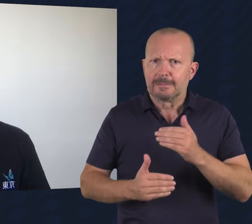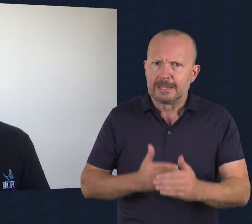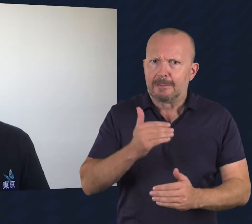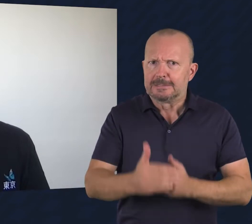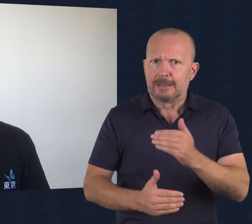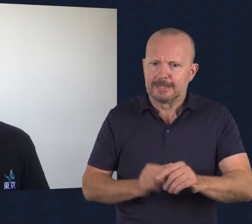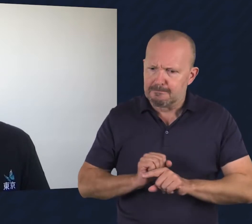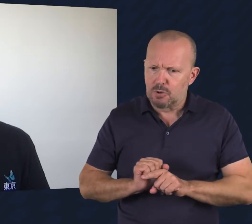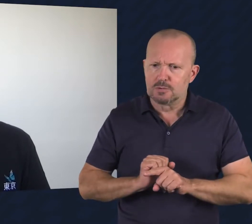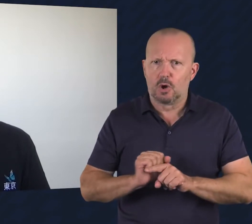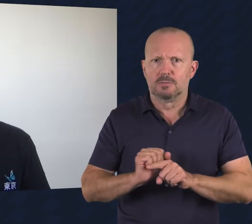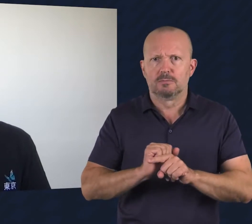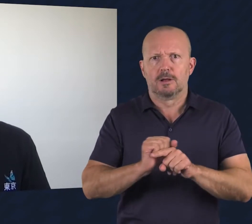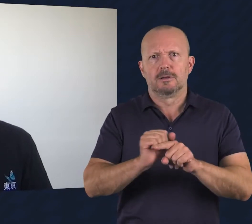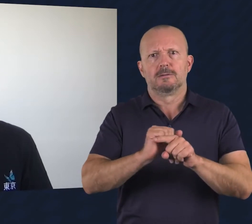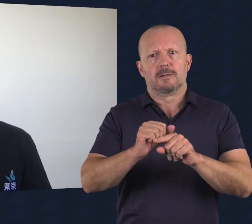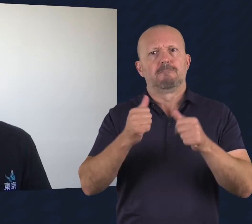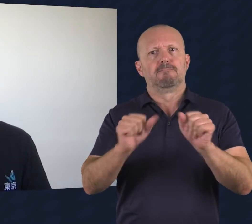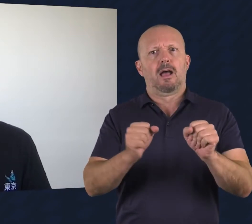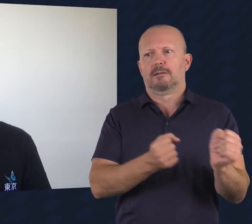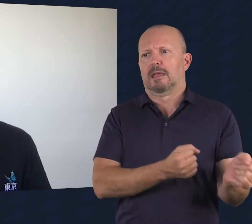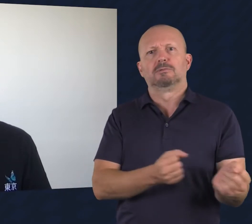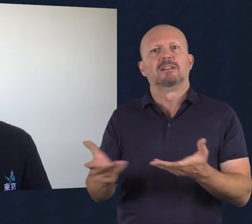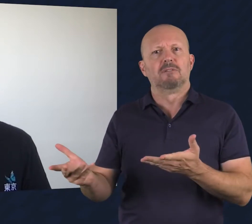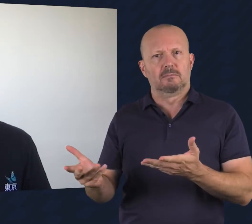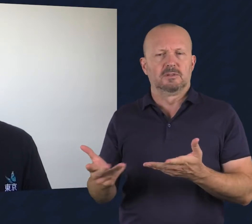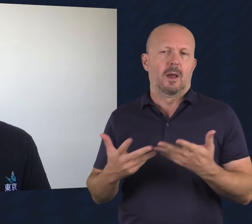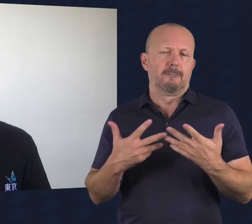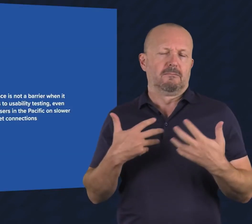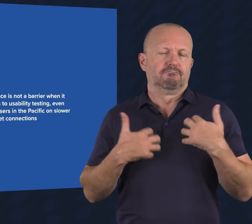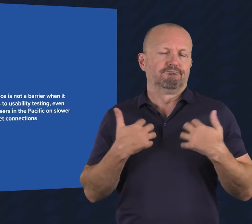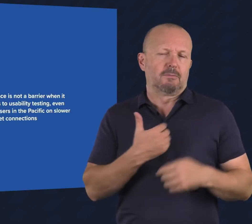And I'm very proud to have helped to influence the direction of this amazing project.